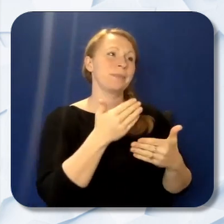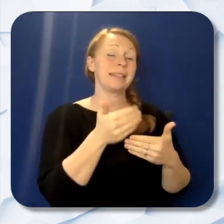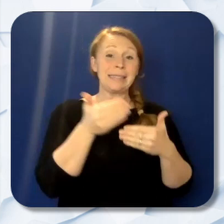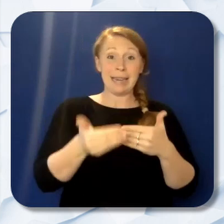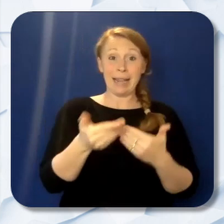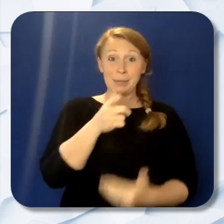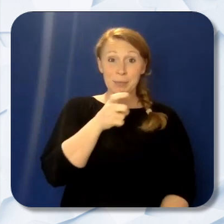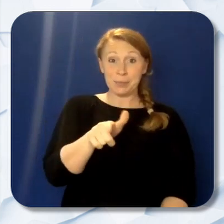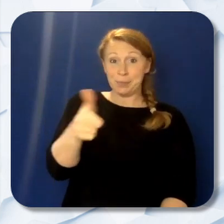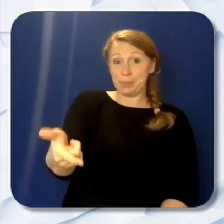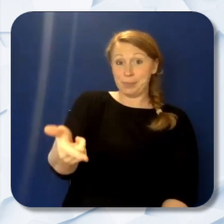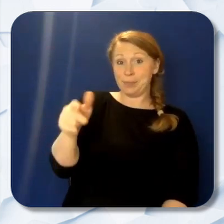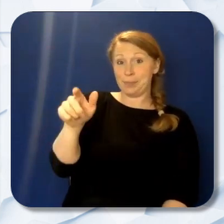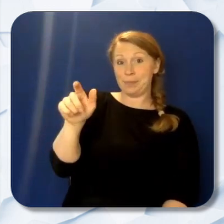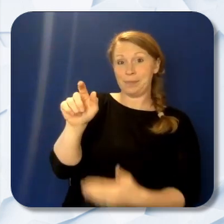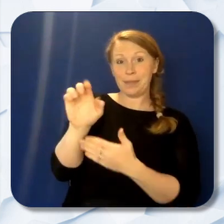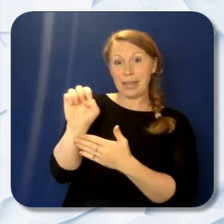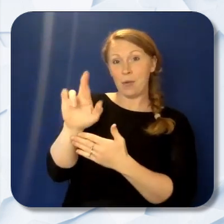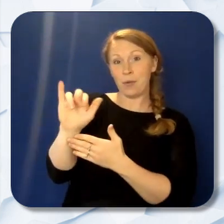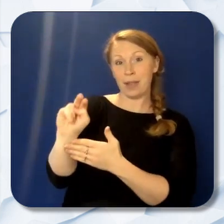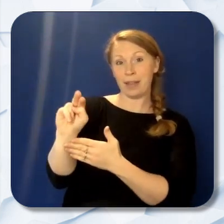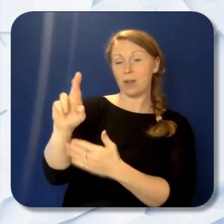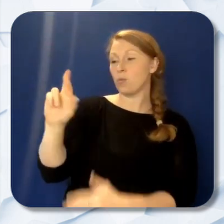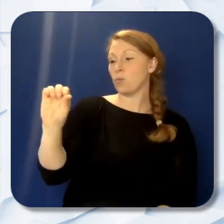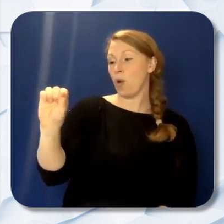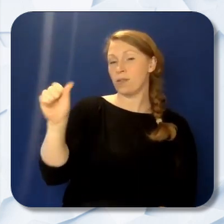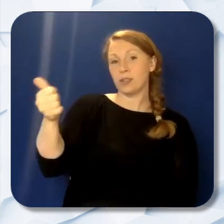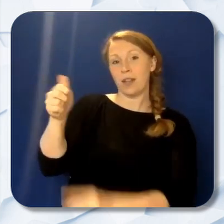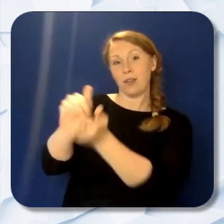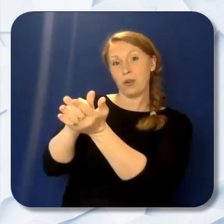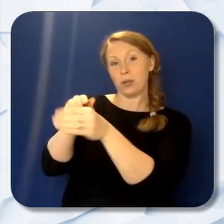uh Aaron Ross. She's a nurse consultant here with the California Department of Education. She's